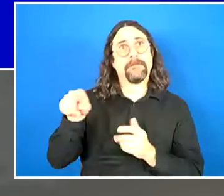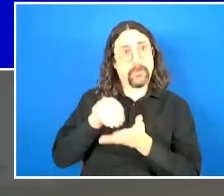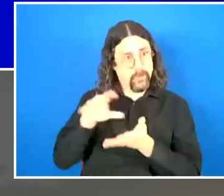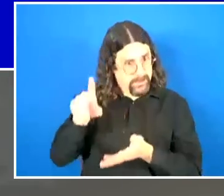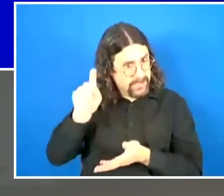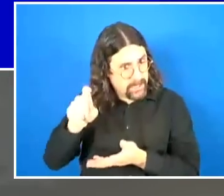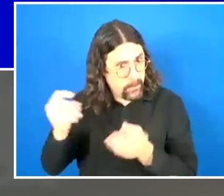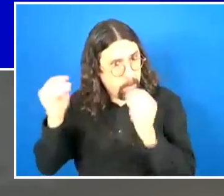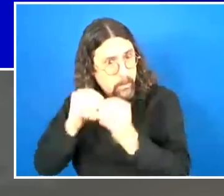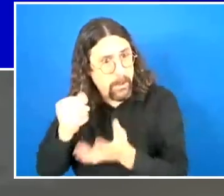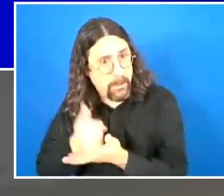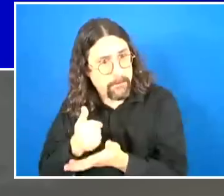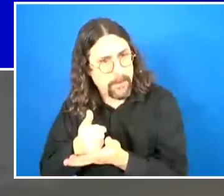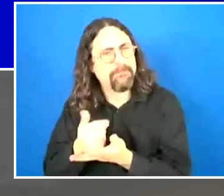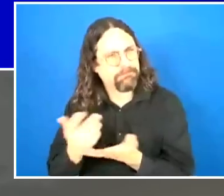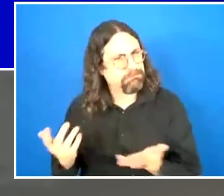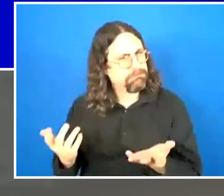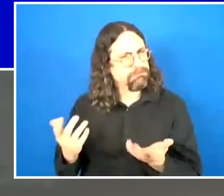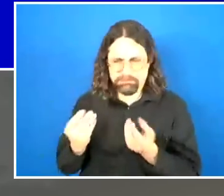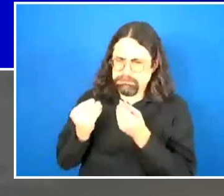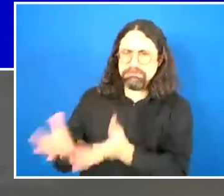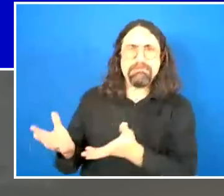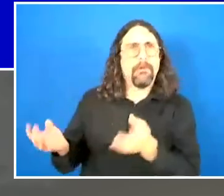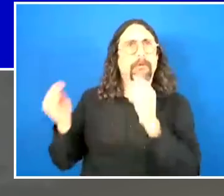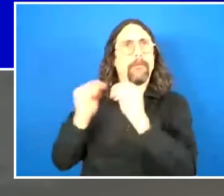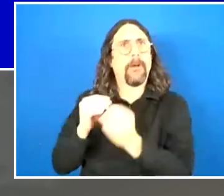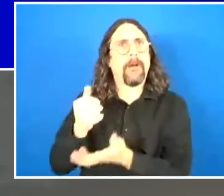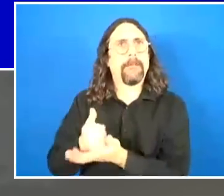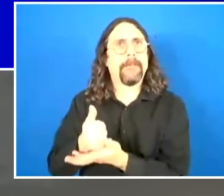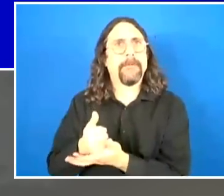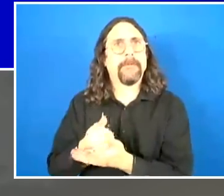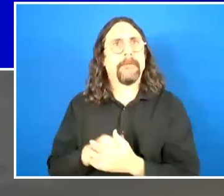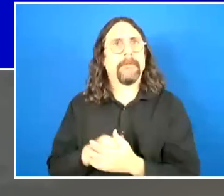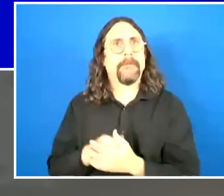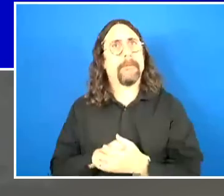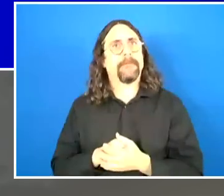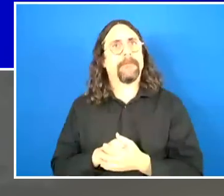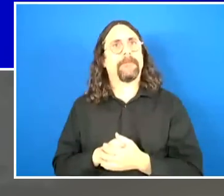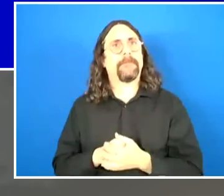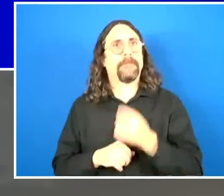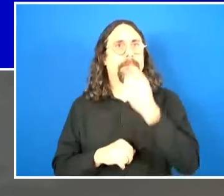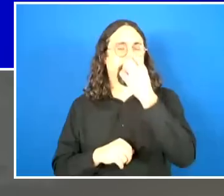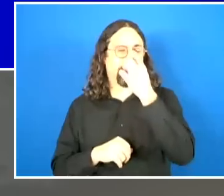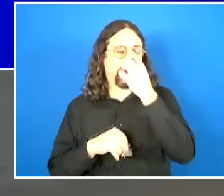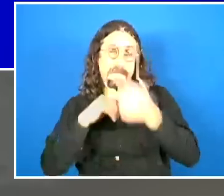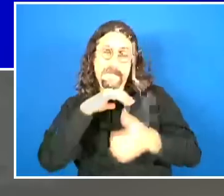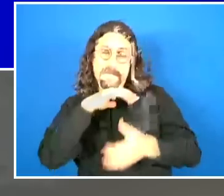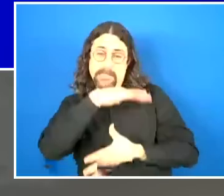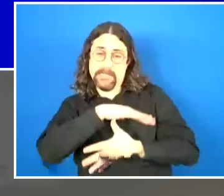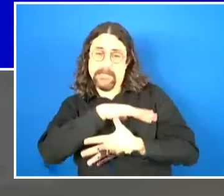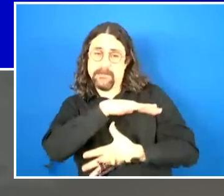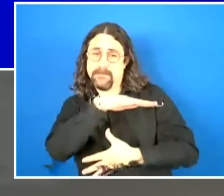ARE GOING TO GET THE MOST HELP OBVIOUSLY. THE SENIORS HOW NEED TO GRADUATE DAN EAR HAVING TROUBLE, THAT'S